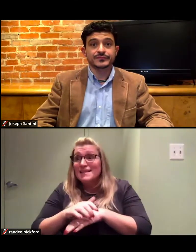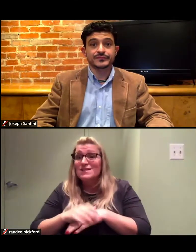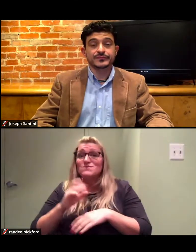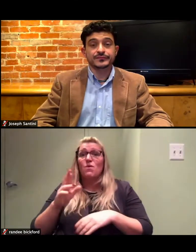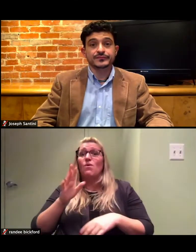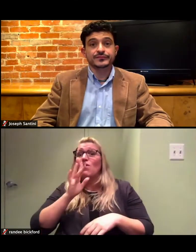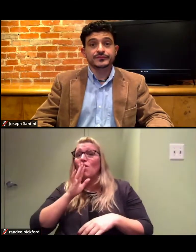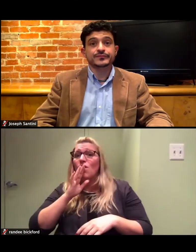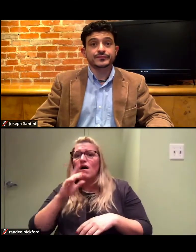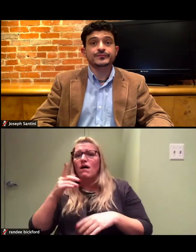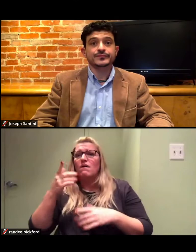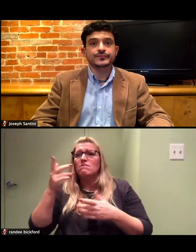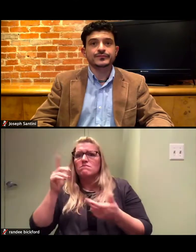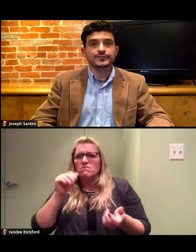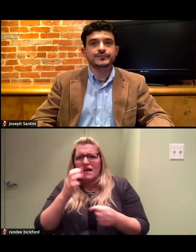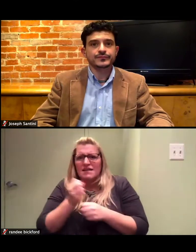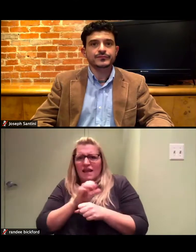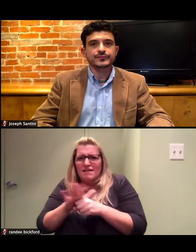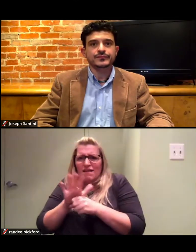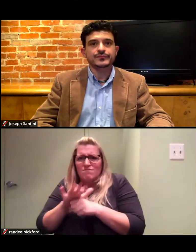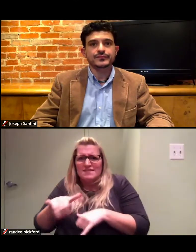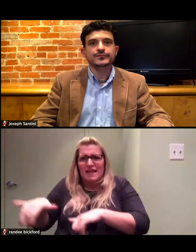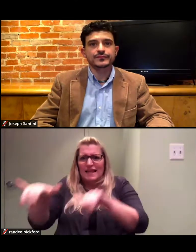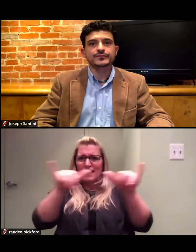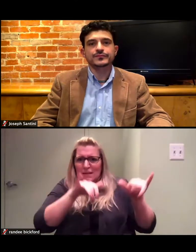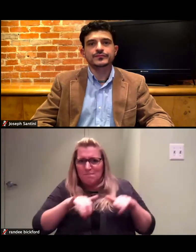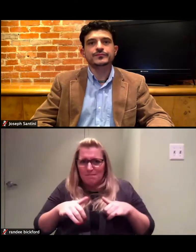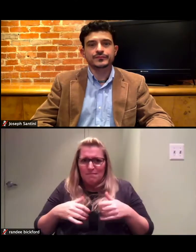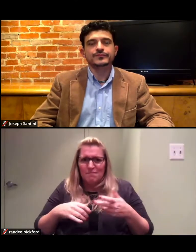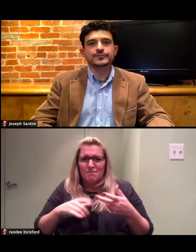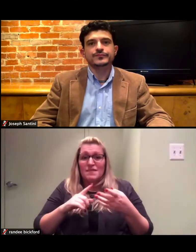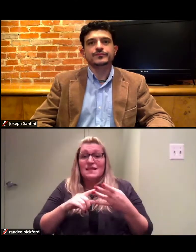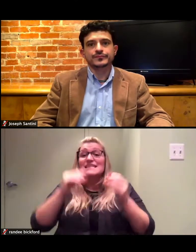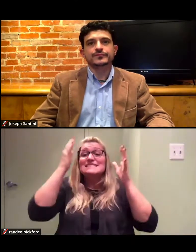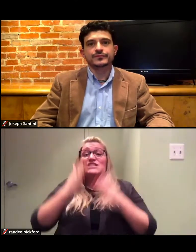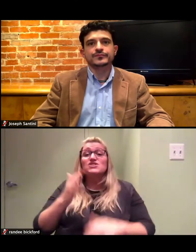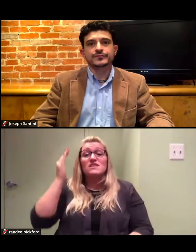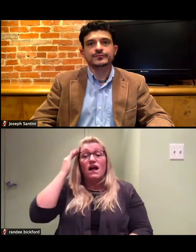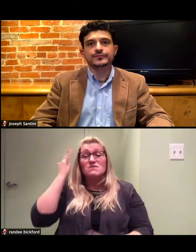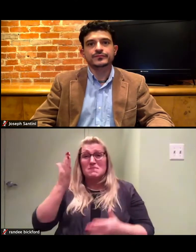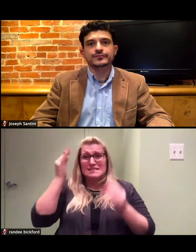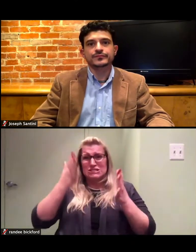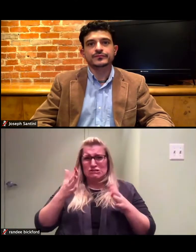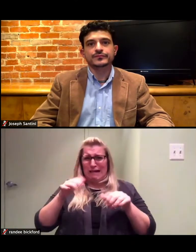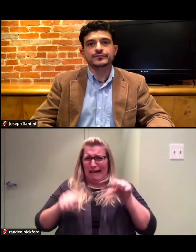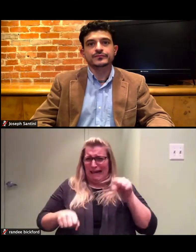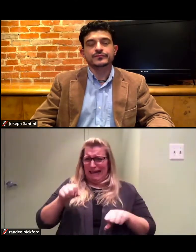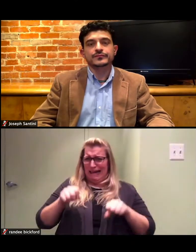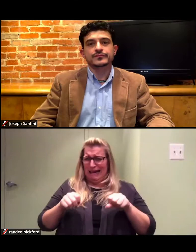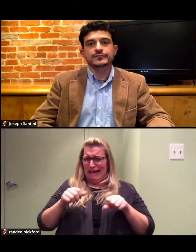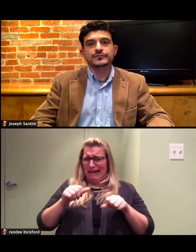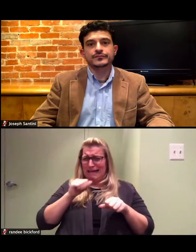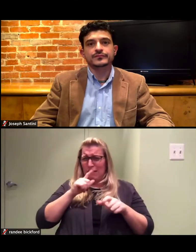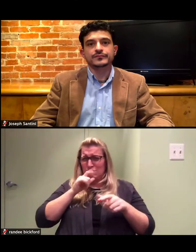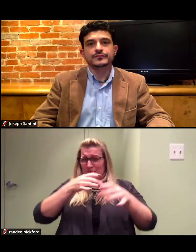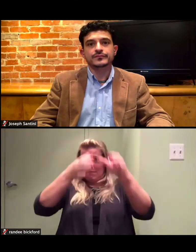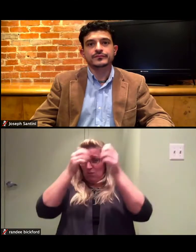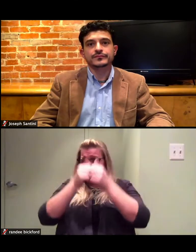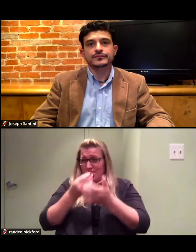Some signs maybe, are signed and some may be English and some may be ASL, but they're not standardized.